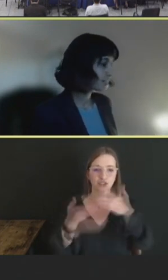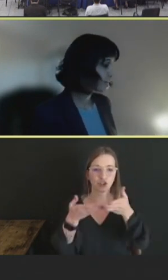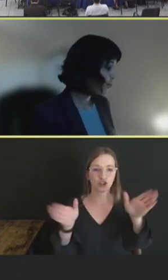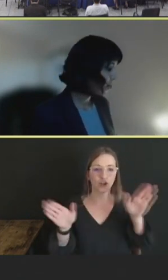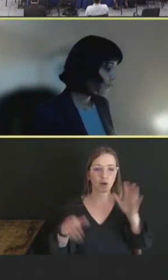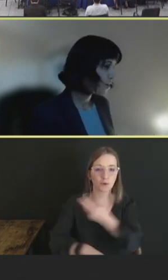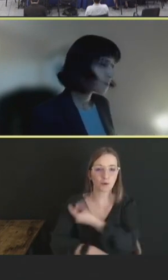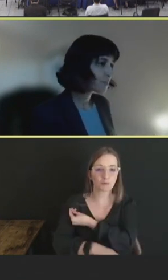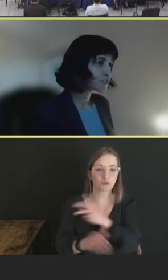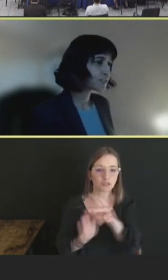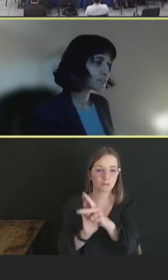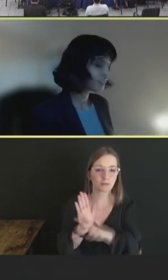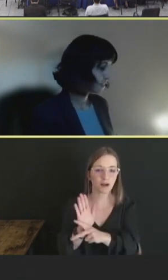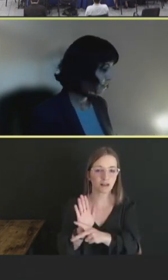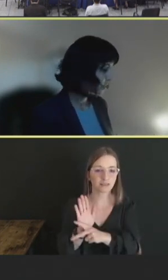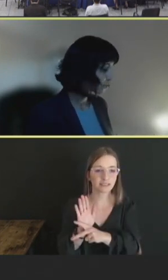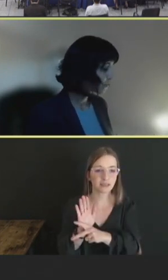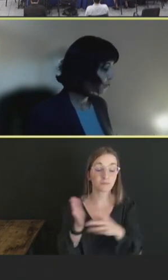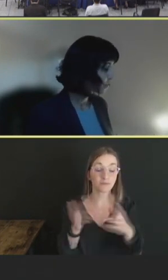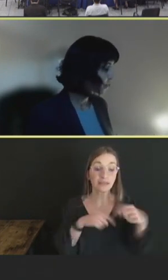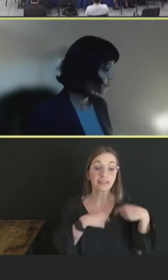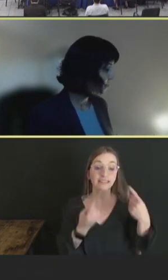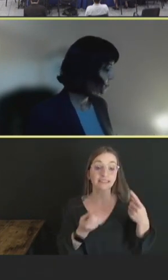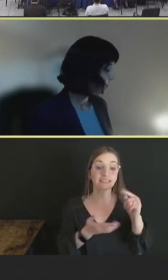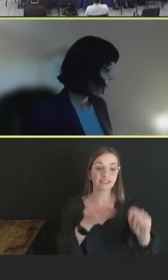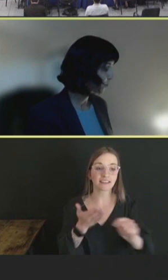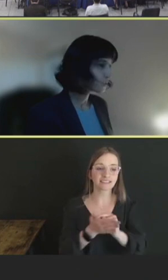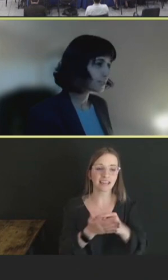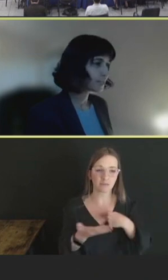Since that time, I have already mentioned the SAGE review that was done in 2014,